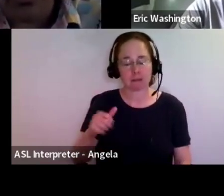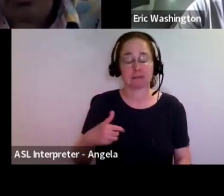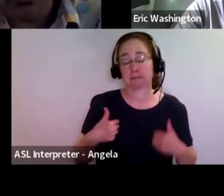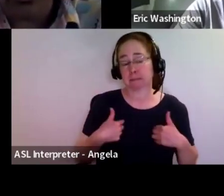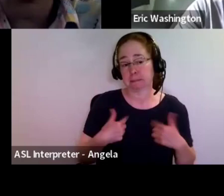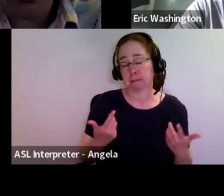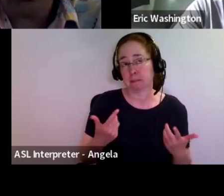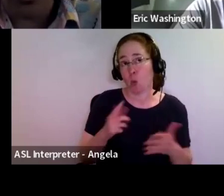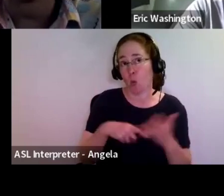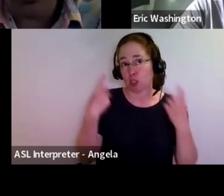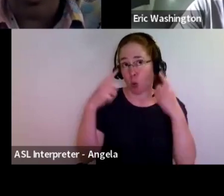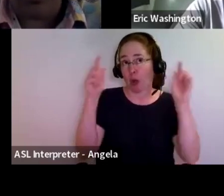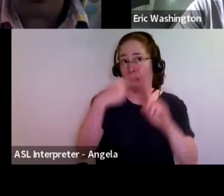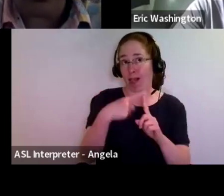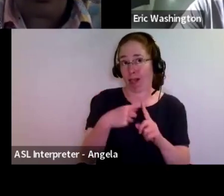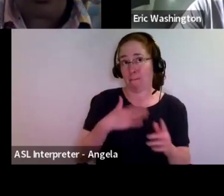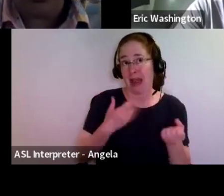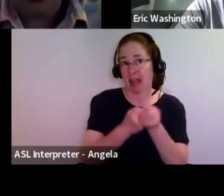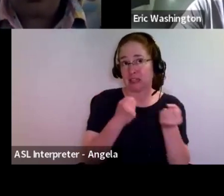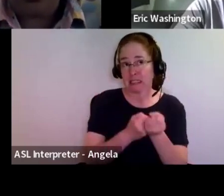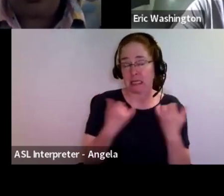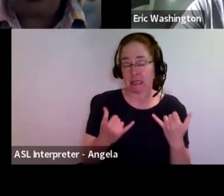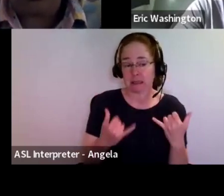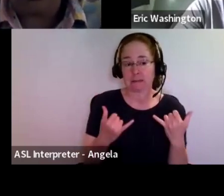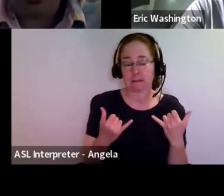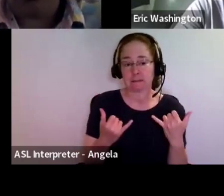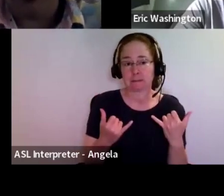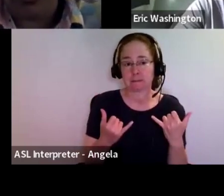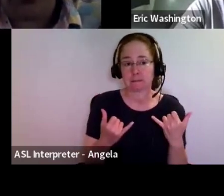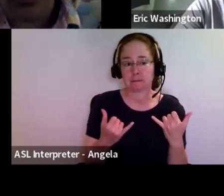that what's going well in my advocacy is providing the